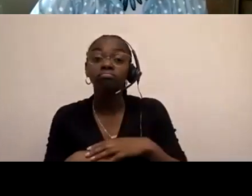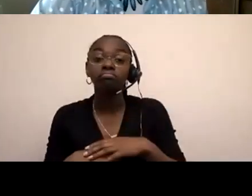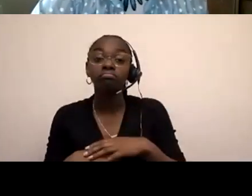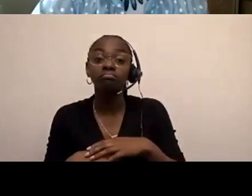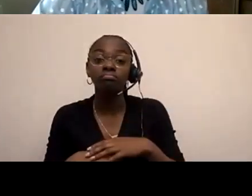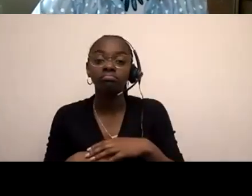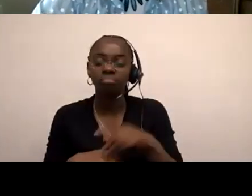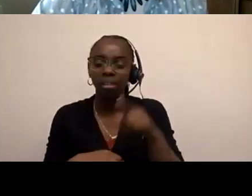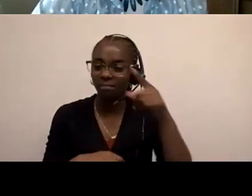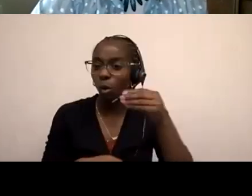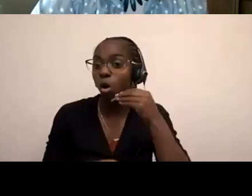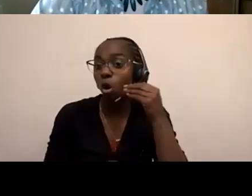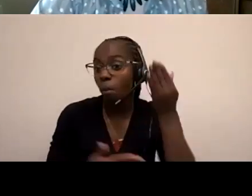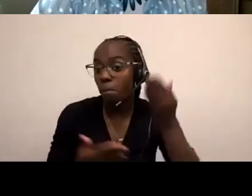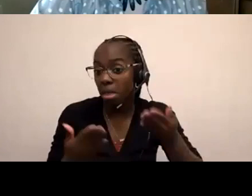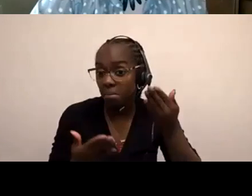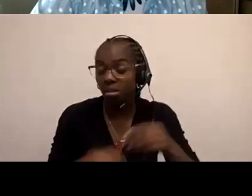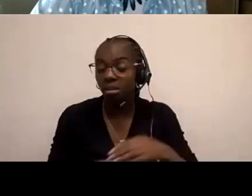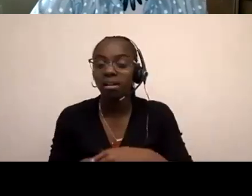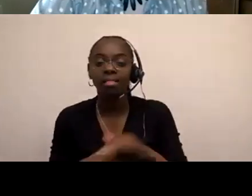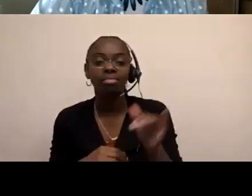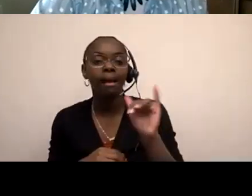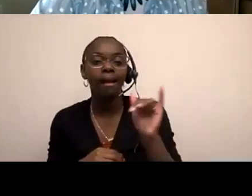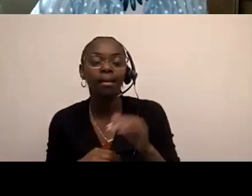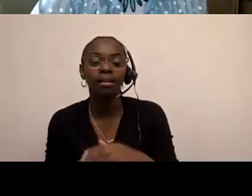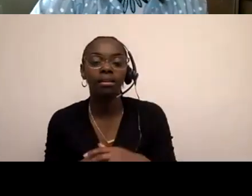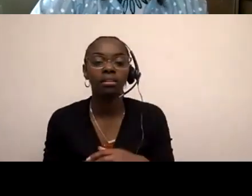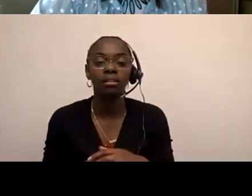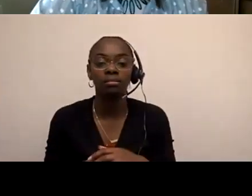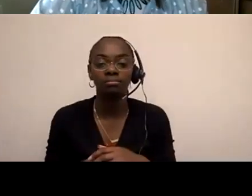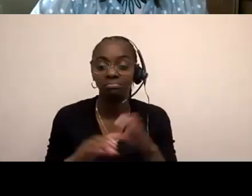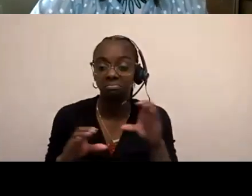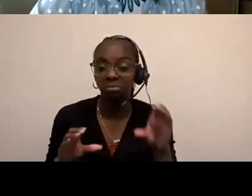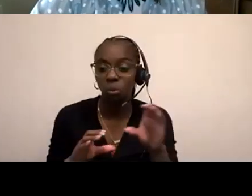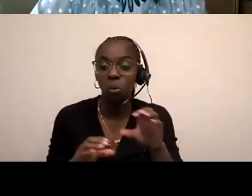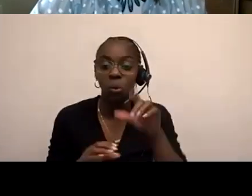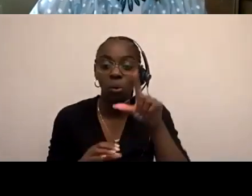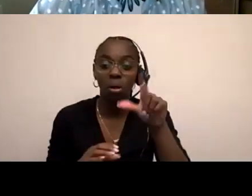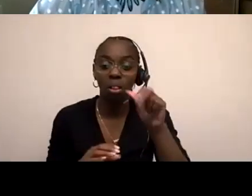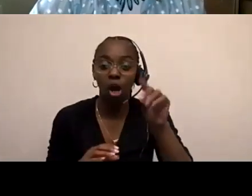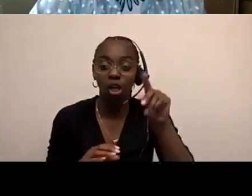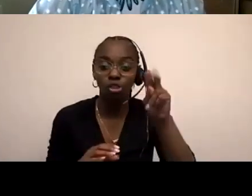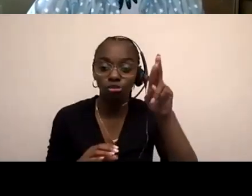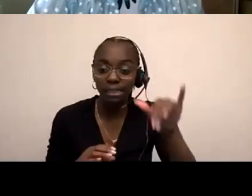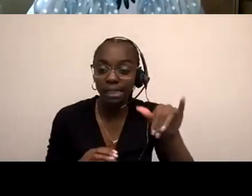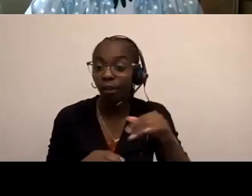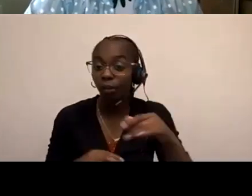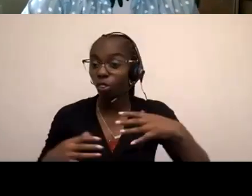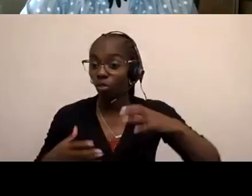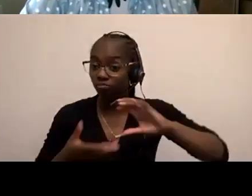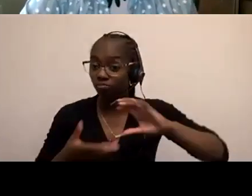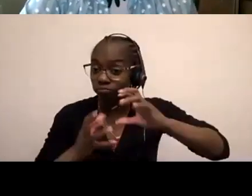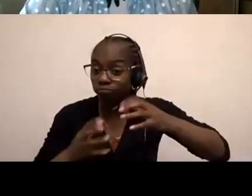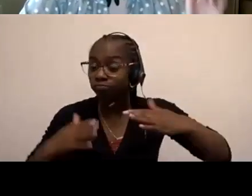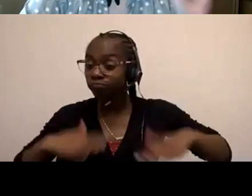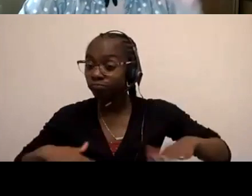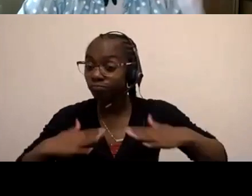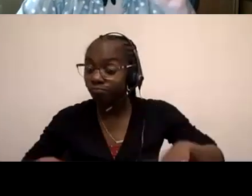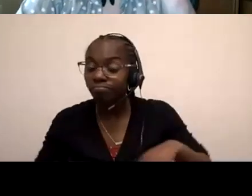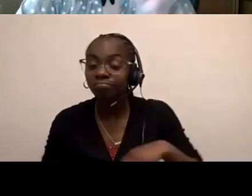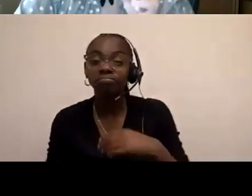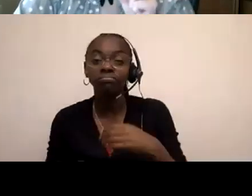TASKS FOR HOME LIKE DO THE LAUNDRY OR IT CAN BE WORK TASKS FOR ONLINE SCHOOL IF THAT'S